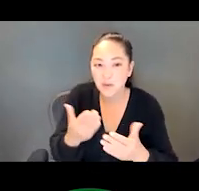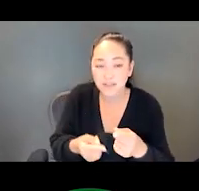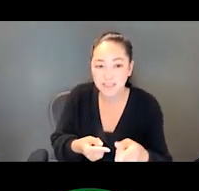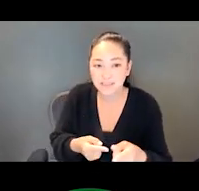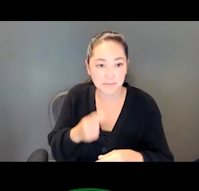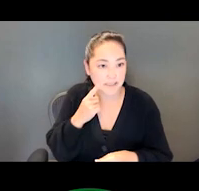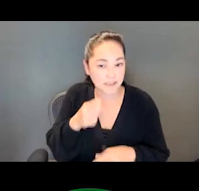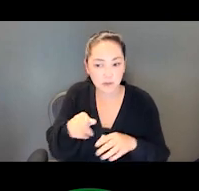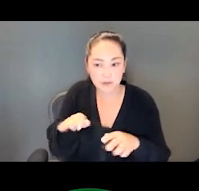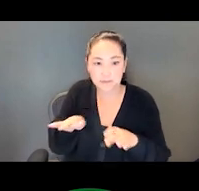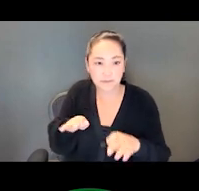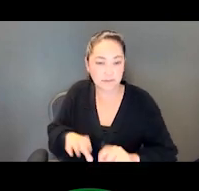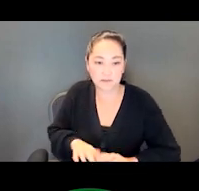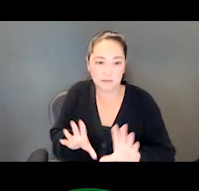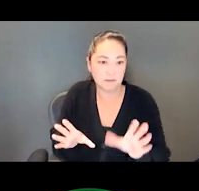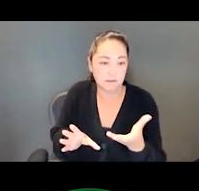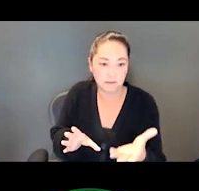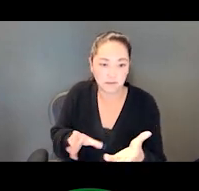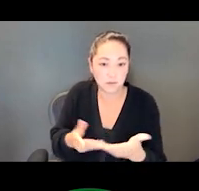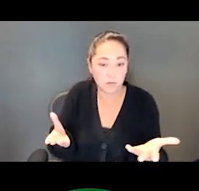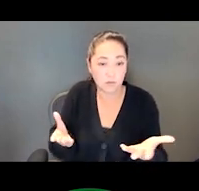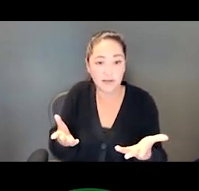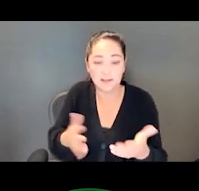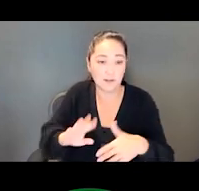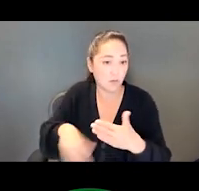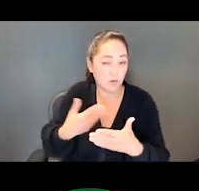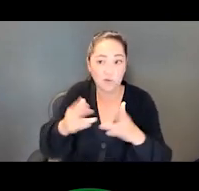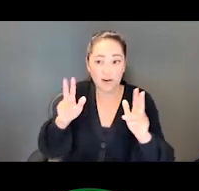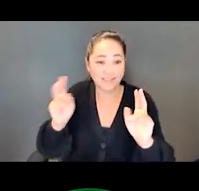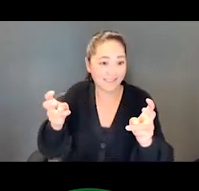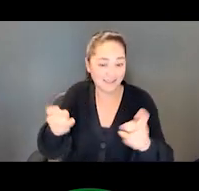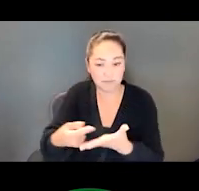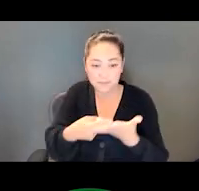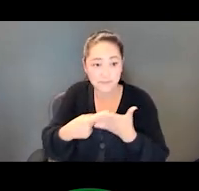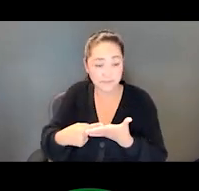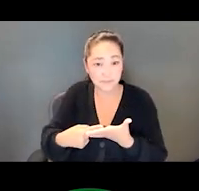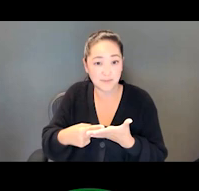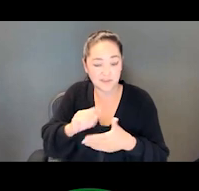Meaningful information. For a wide range of individuals who want to visit a park or who are at the park currently.